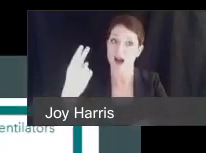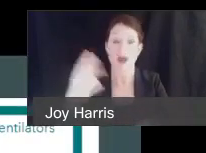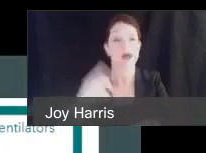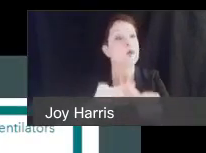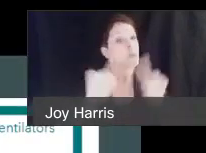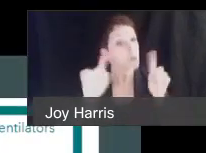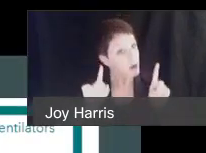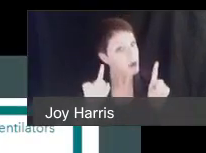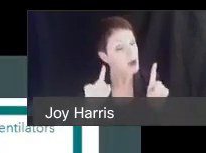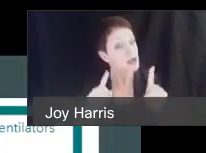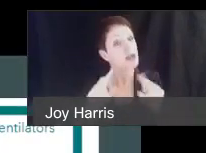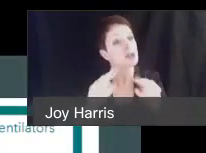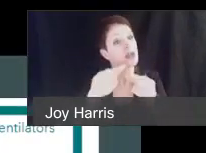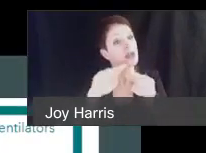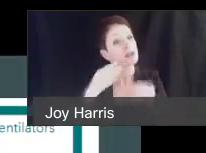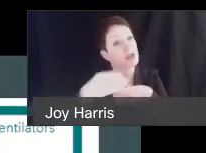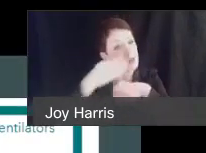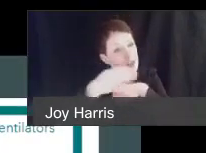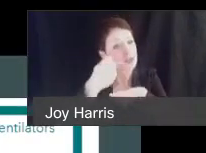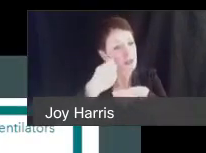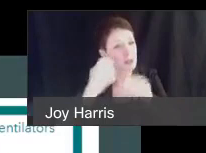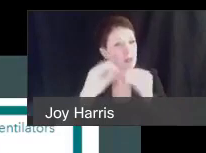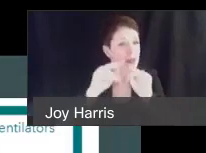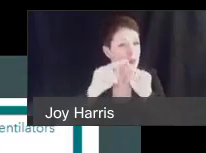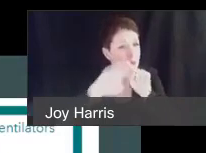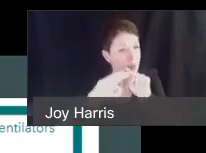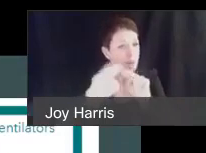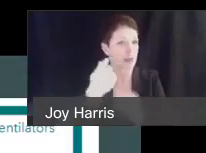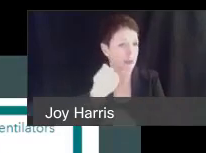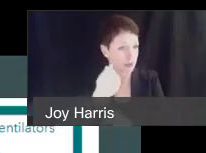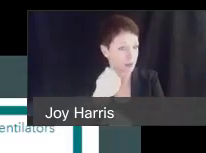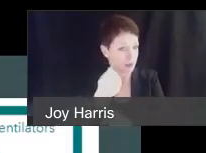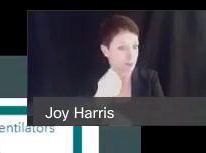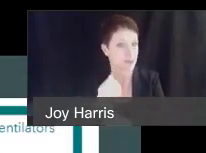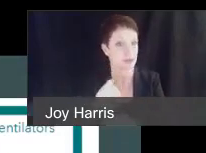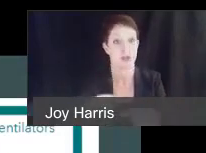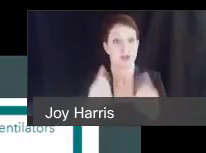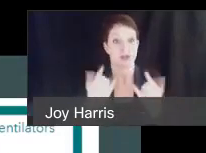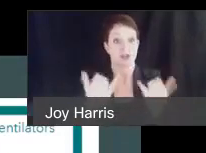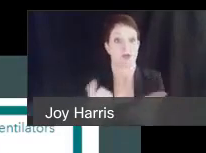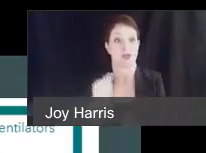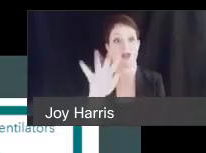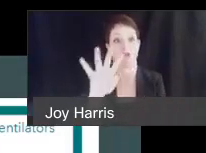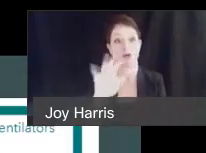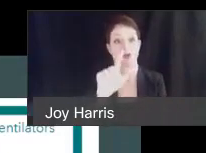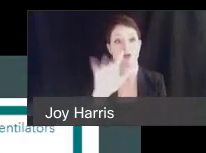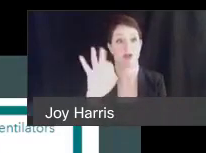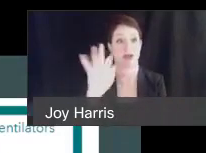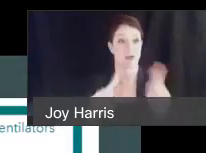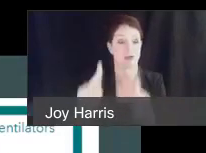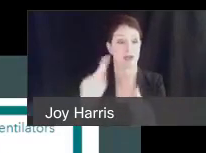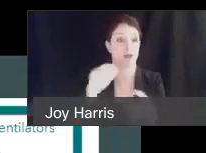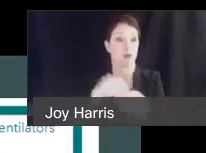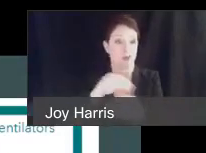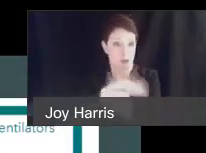have improved slightly since last Wednesday. Today we have 429 individuals with COVID-19